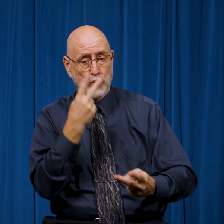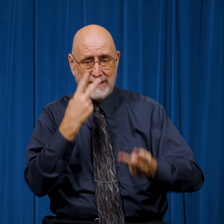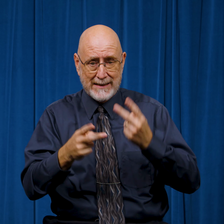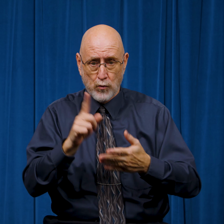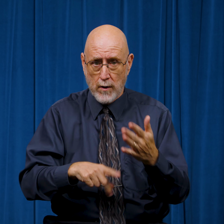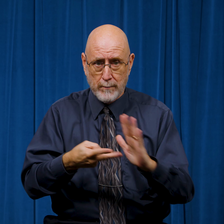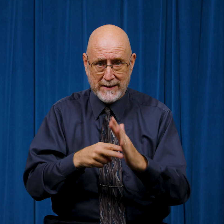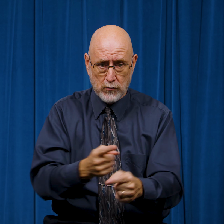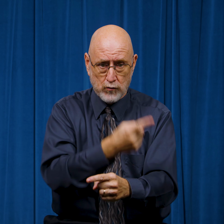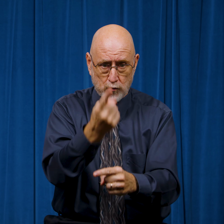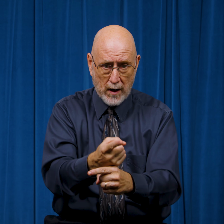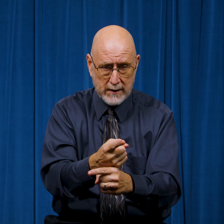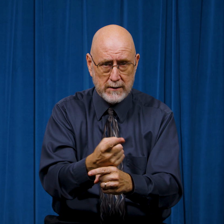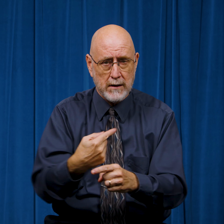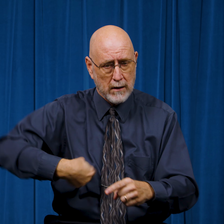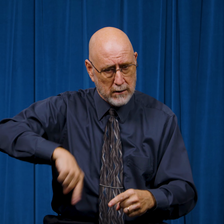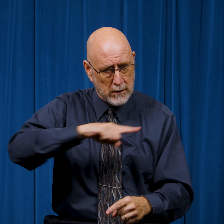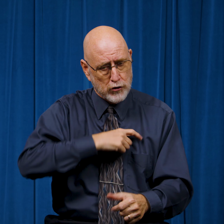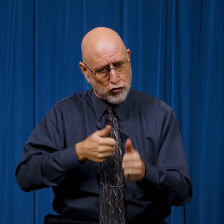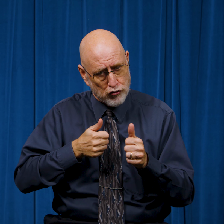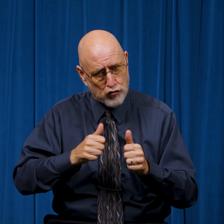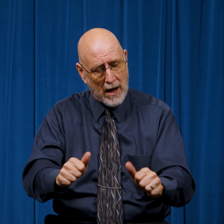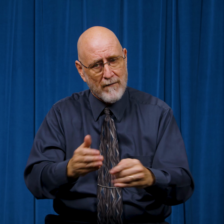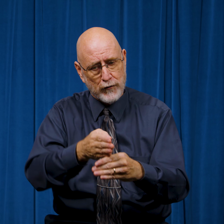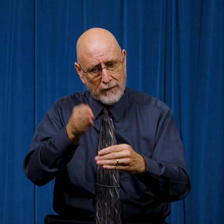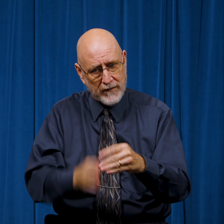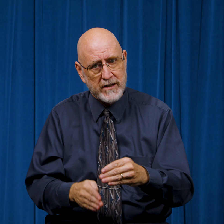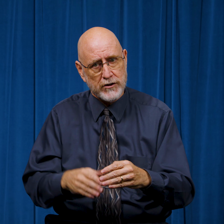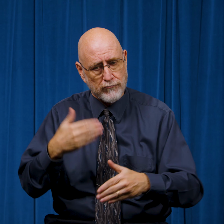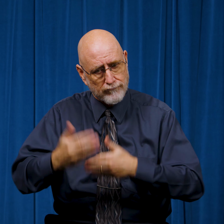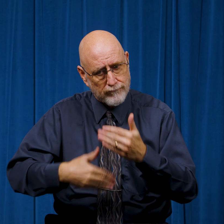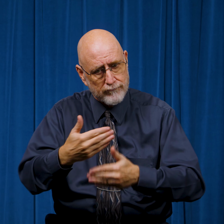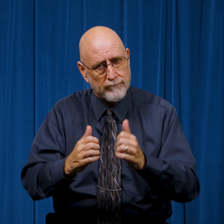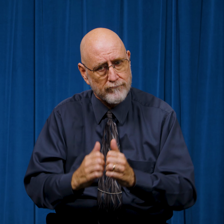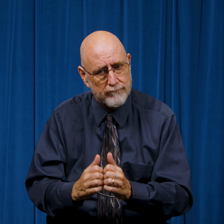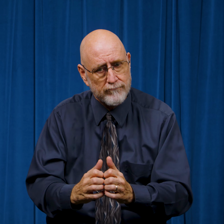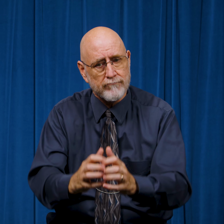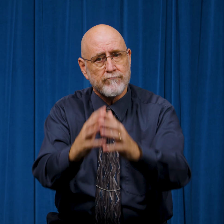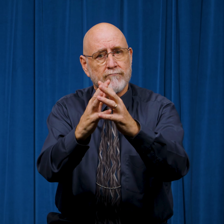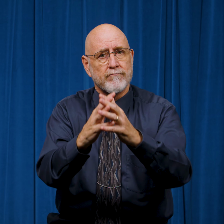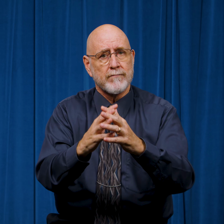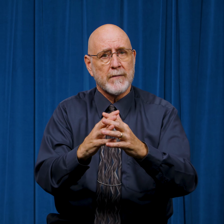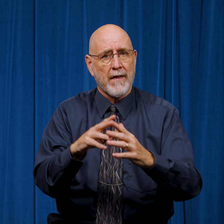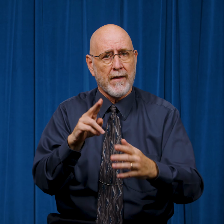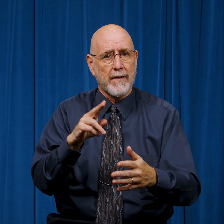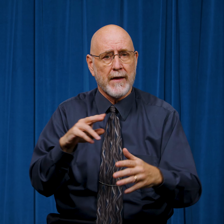let us strive on to finish the work we are in; to bind up the nation's wounds;